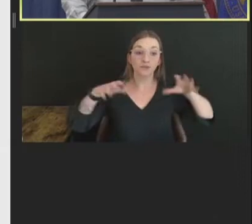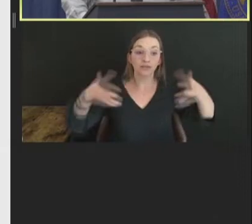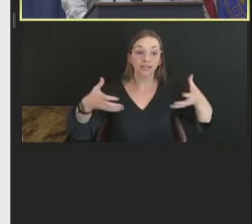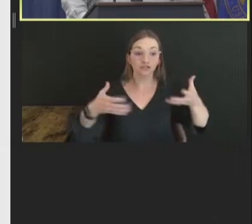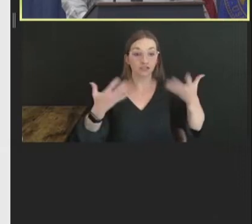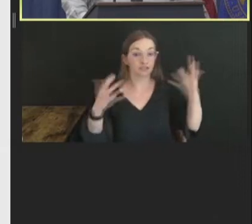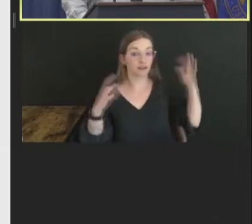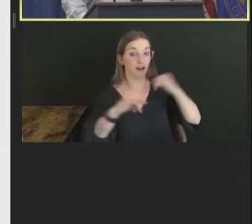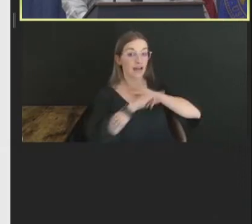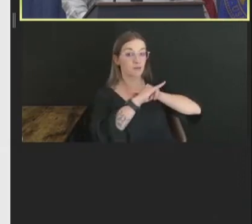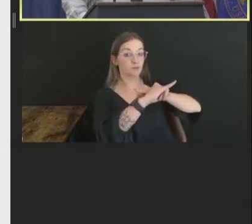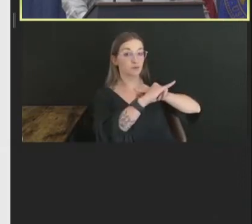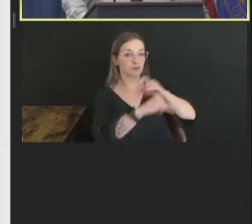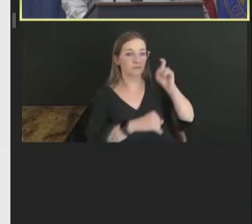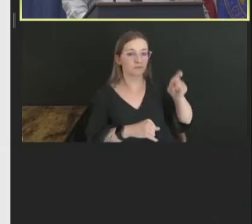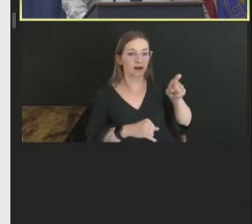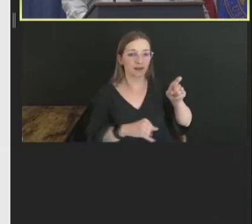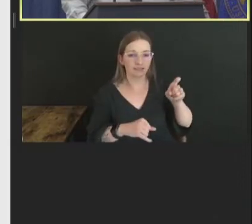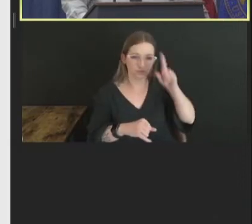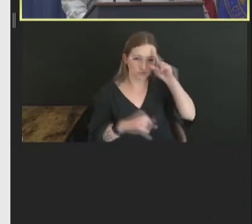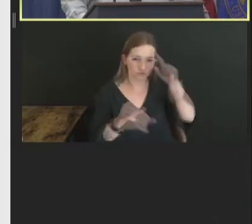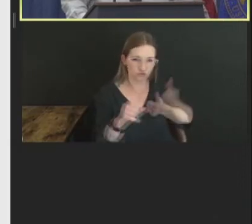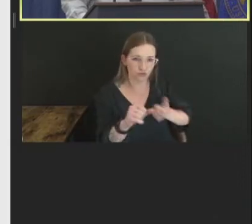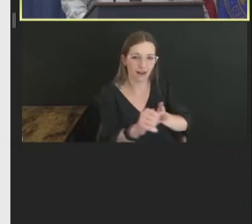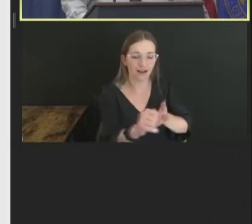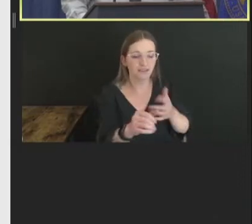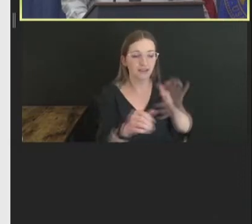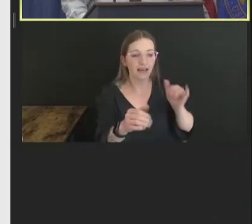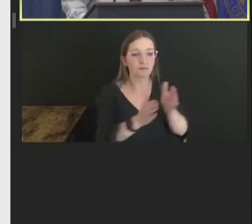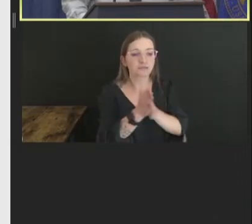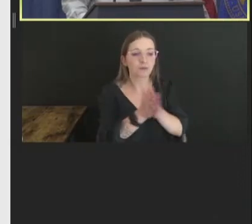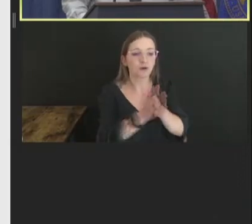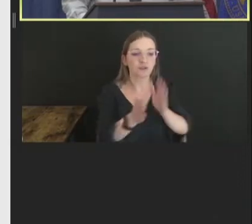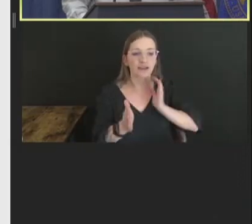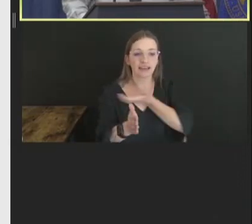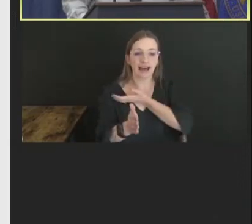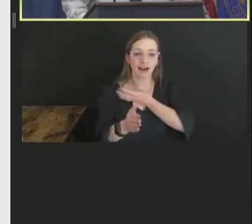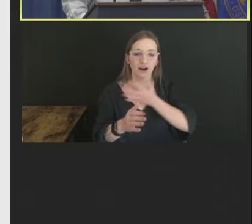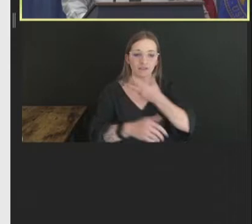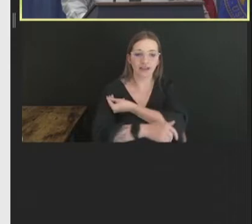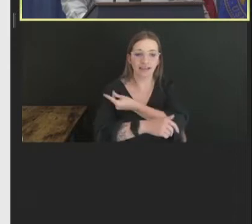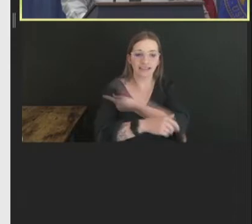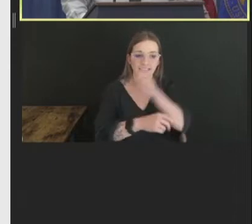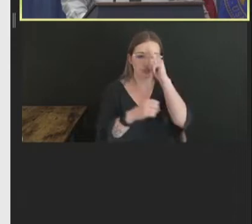And of course, the caveat to this is population immunity right now is very, very heterogeneous.